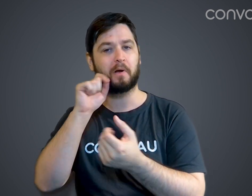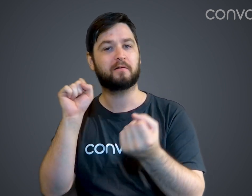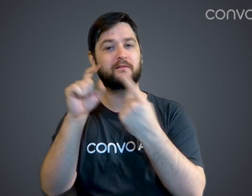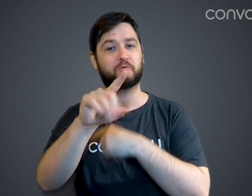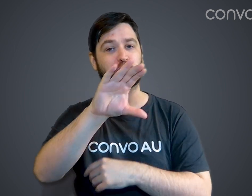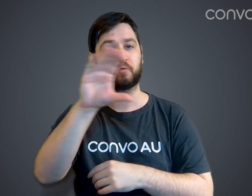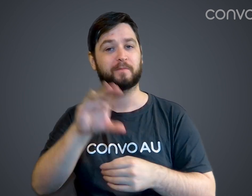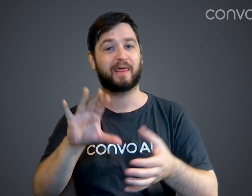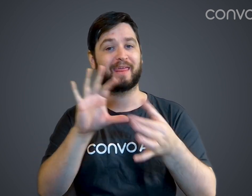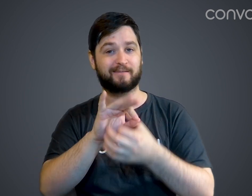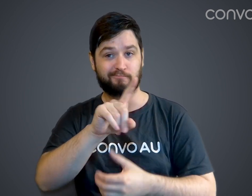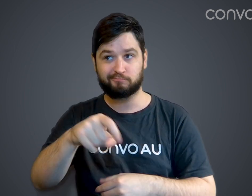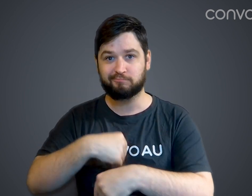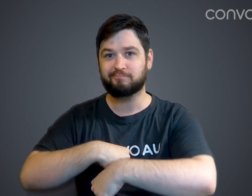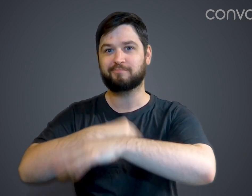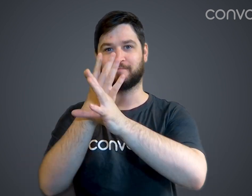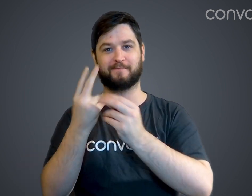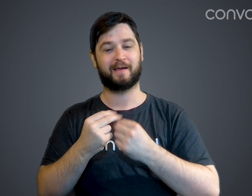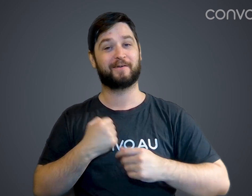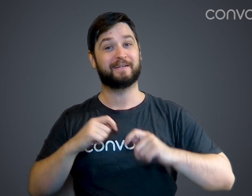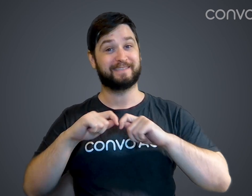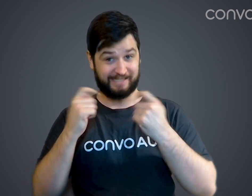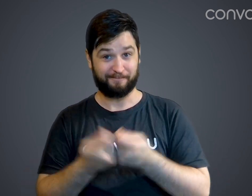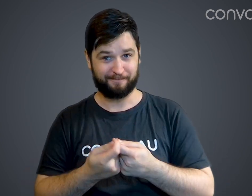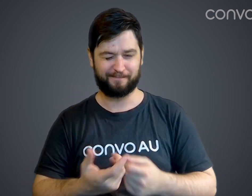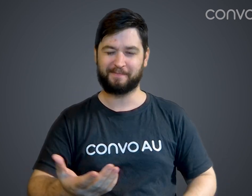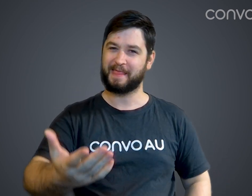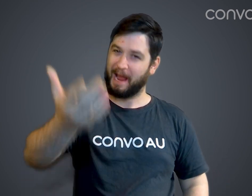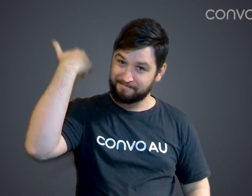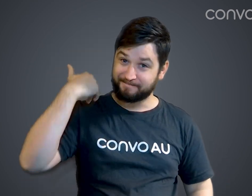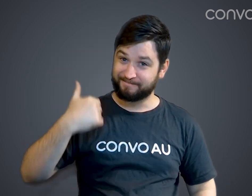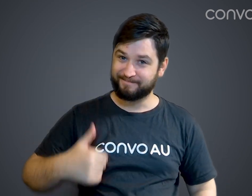then we send you a Zoom link to connect with our team on your chosen day. Register now!